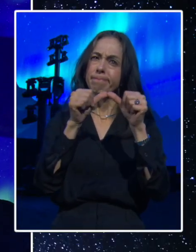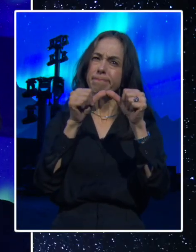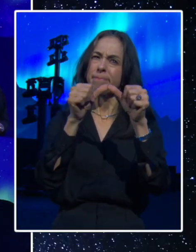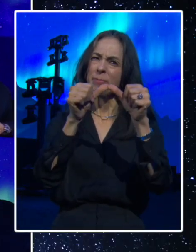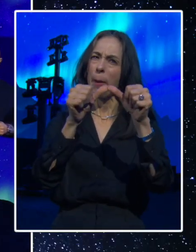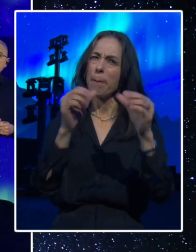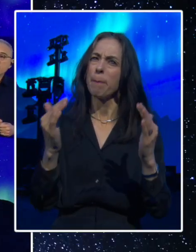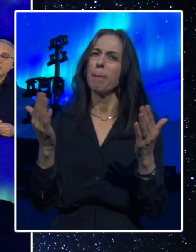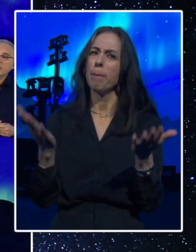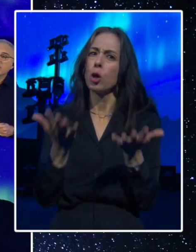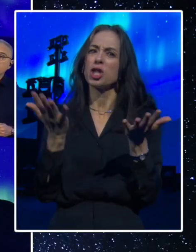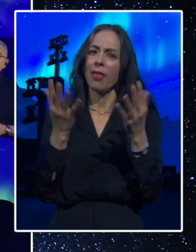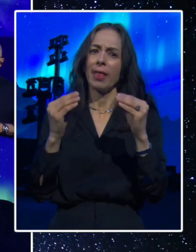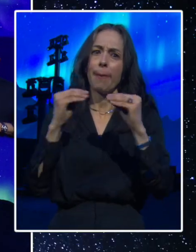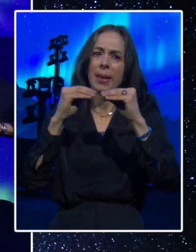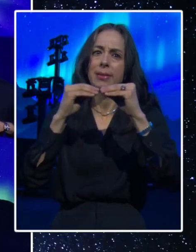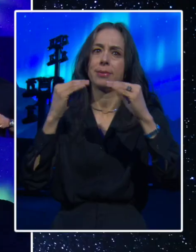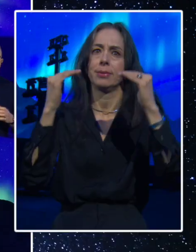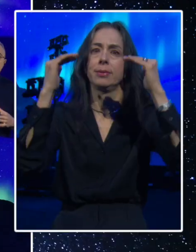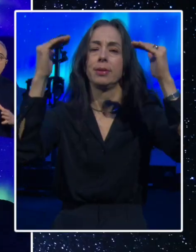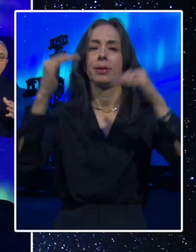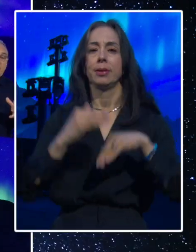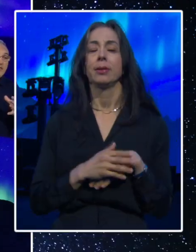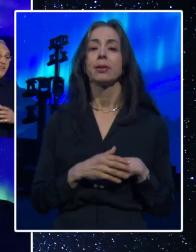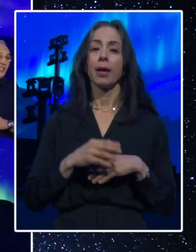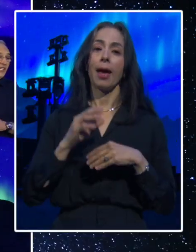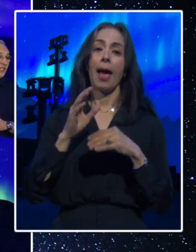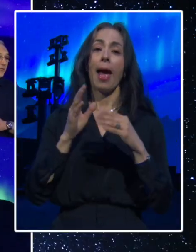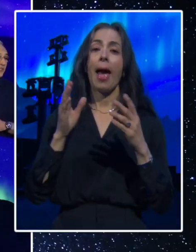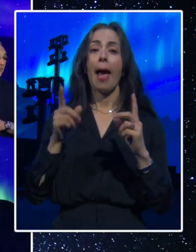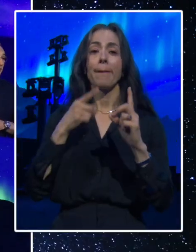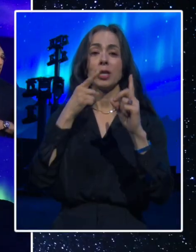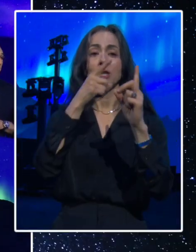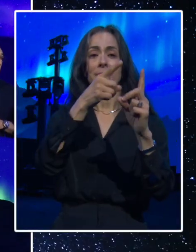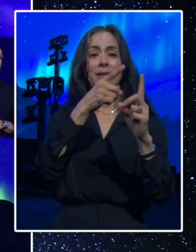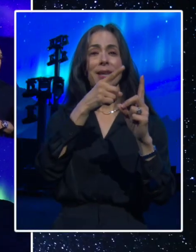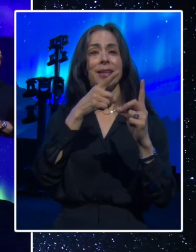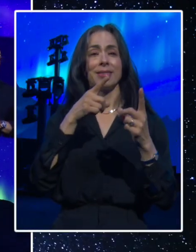Ambition is the defining element of human innovation.